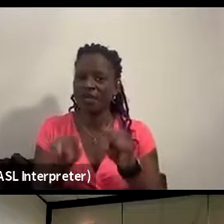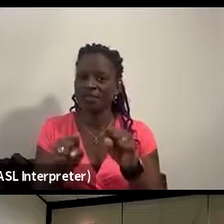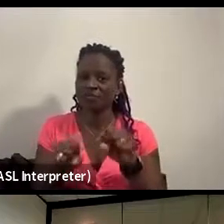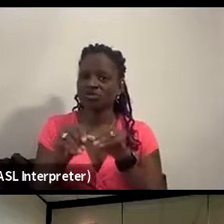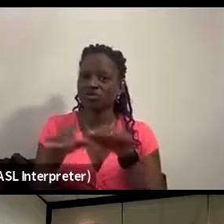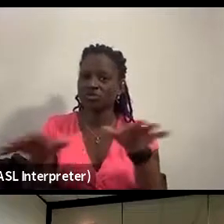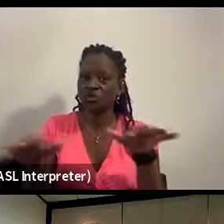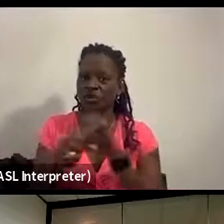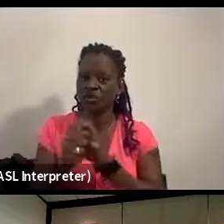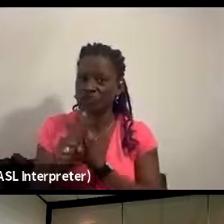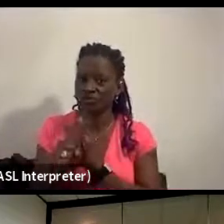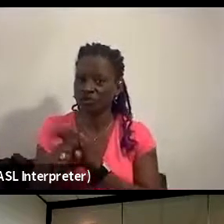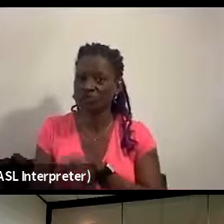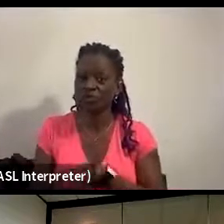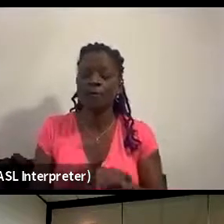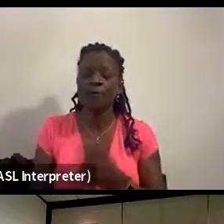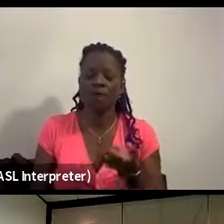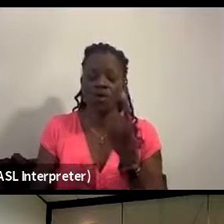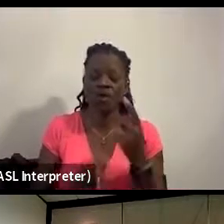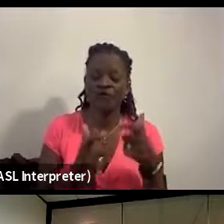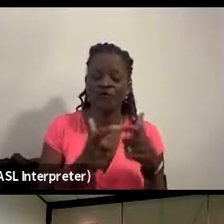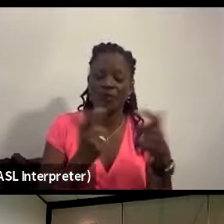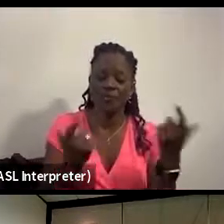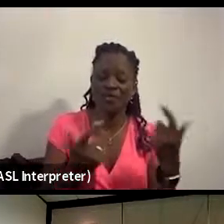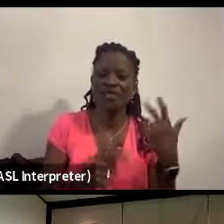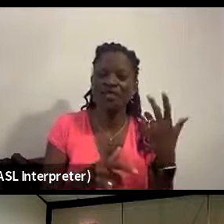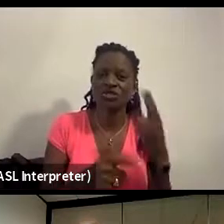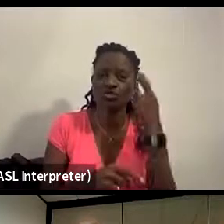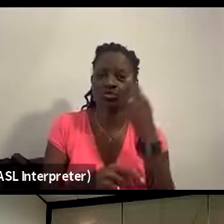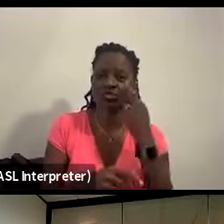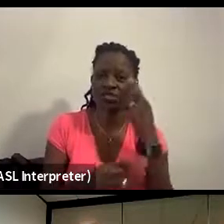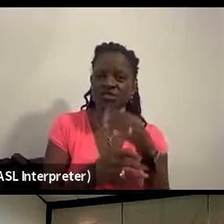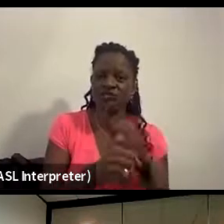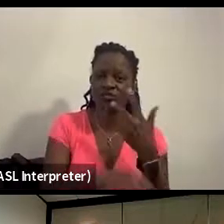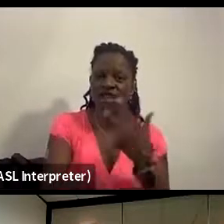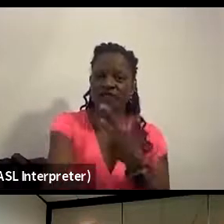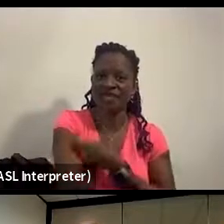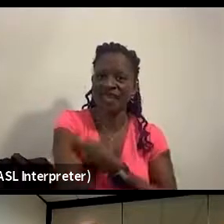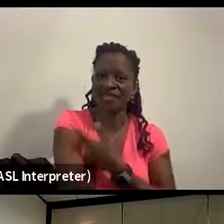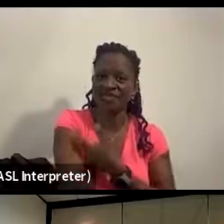One of the biggest reasons to get vaccinated is that even if you get a case